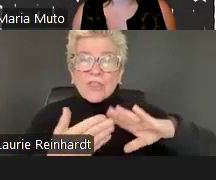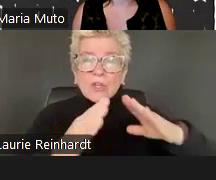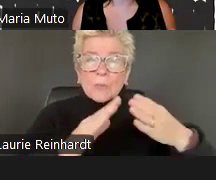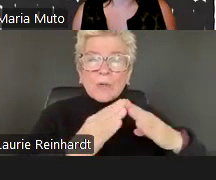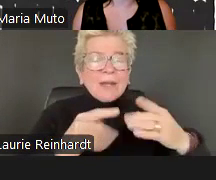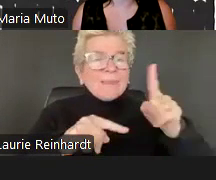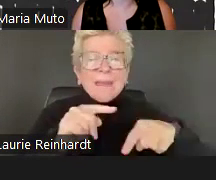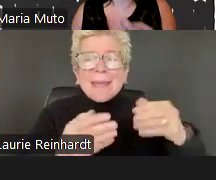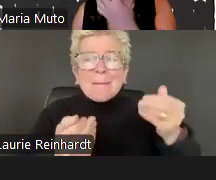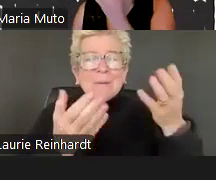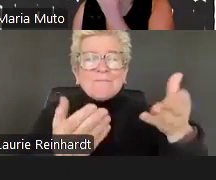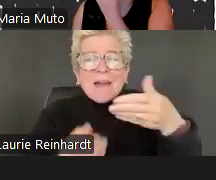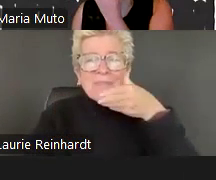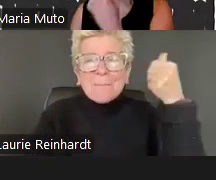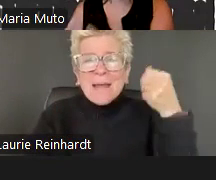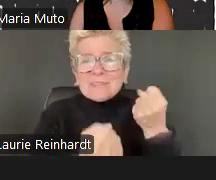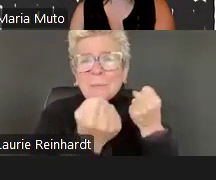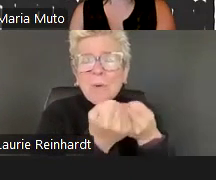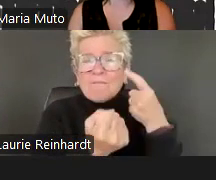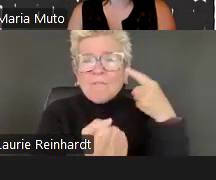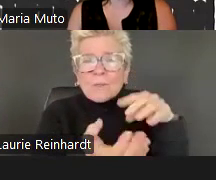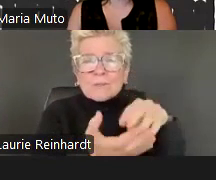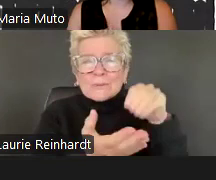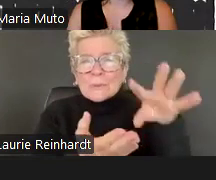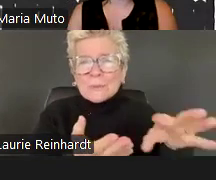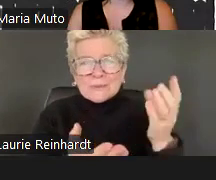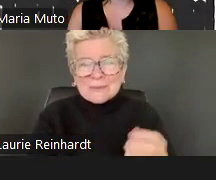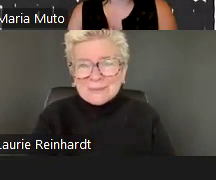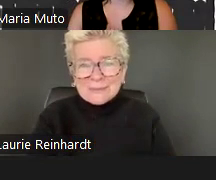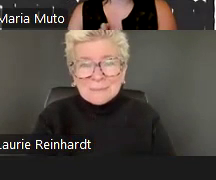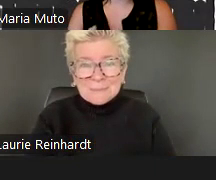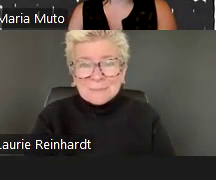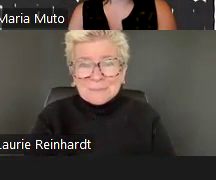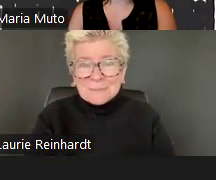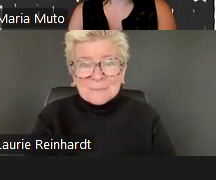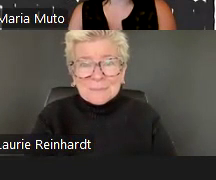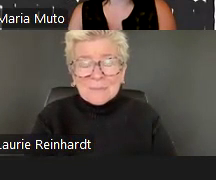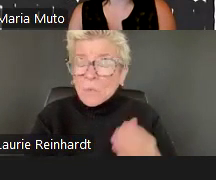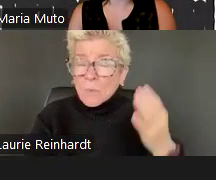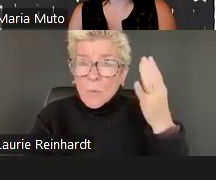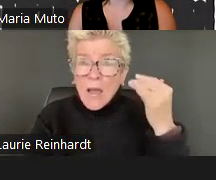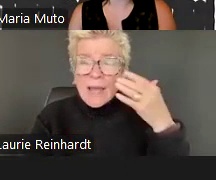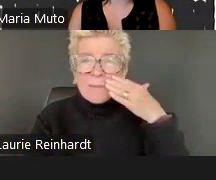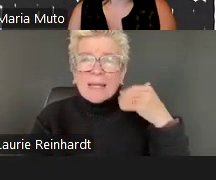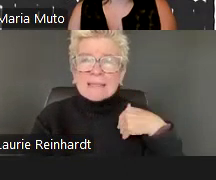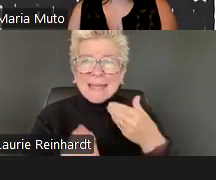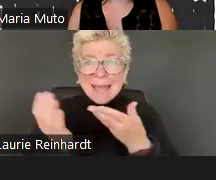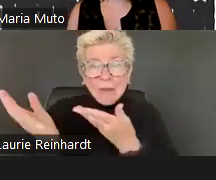provide the best support to students possible because this gives us all the data to say 'oh